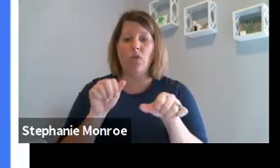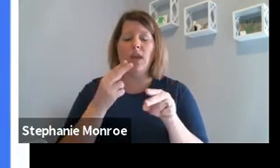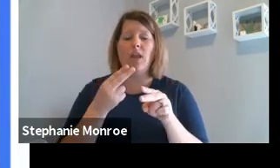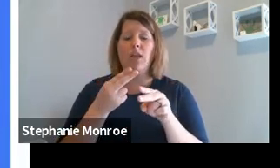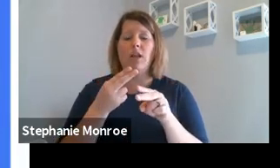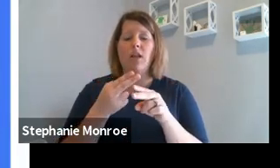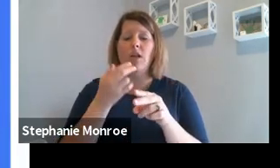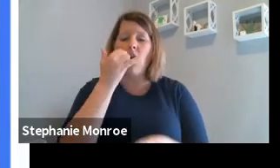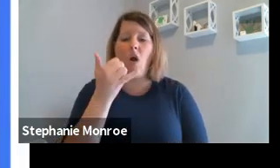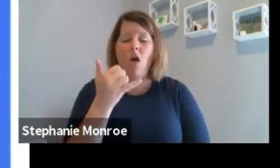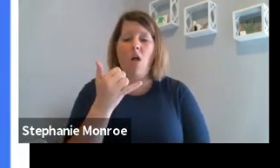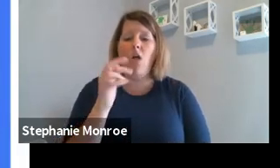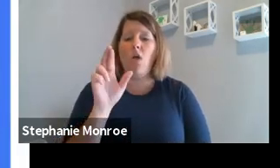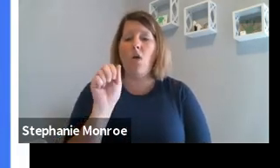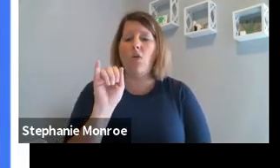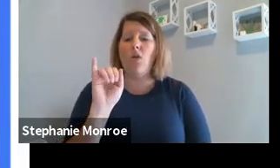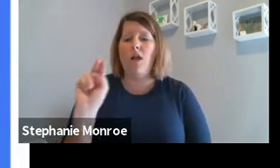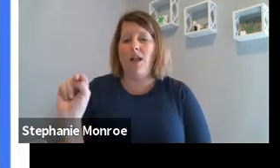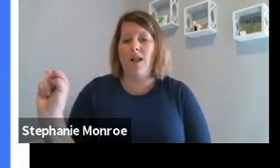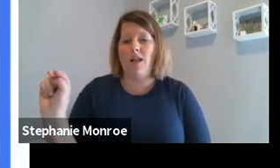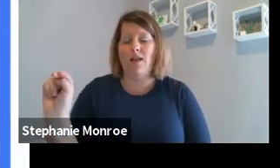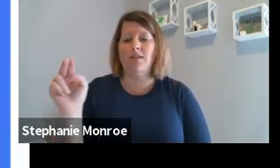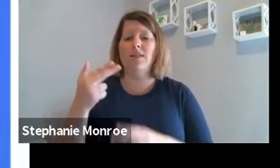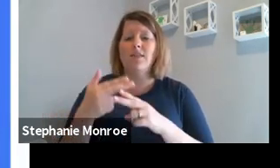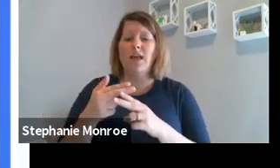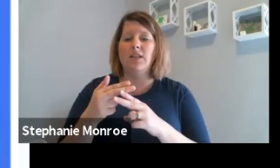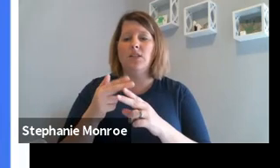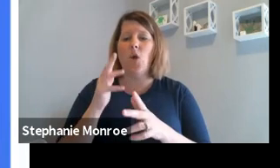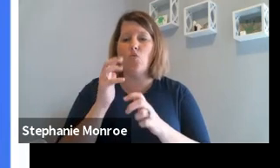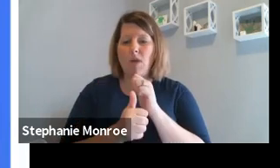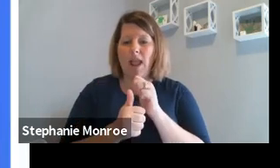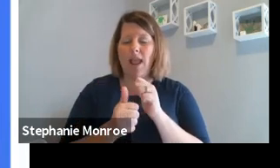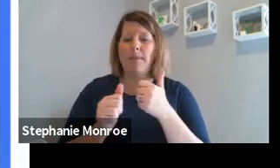you can call RAINN, which stands for the Rape, Abuse and Incest National Network.